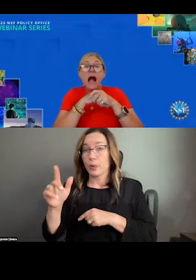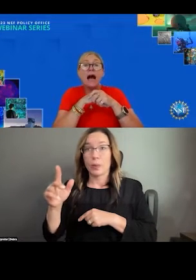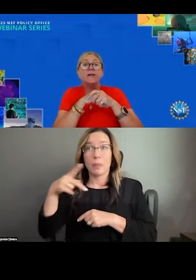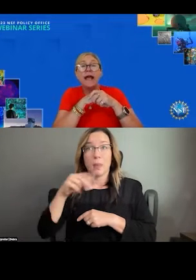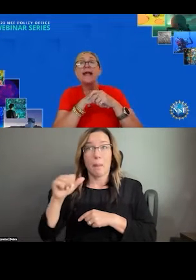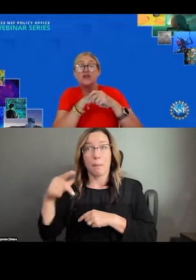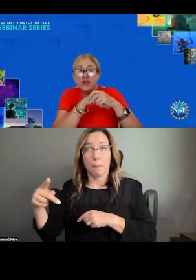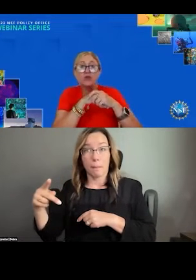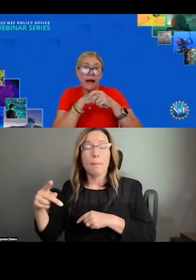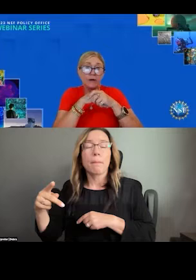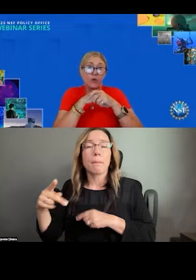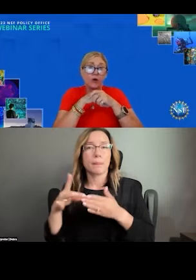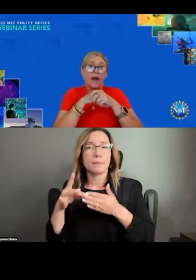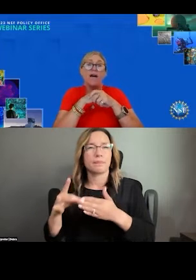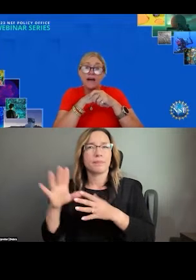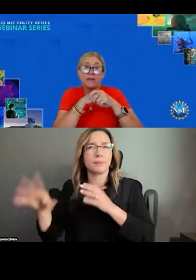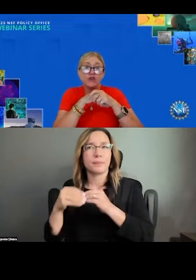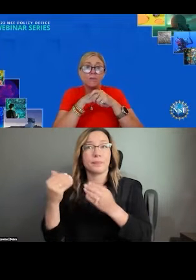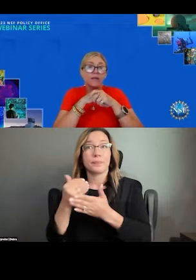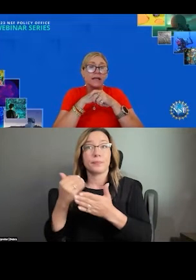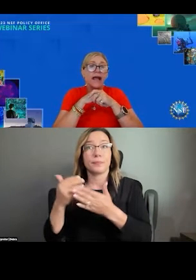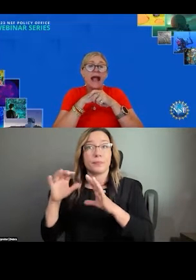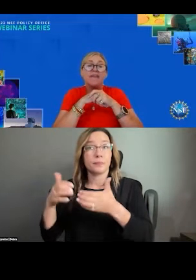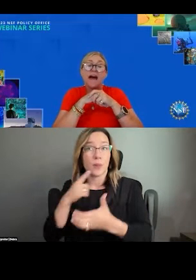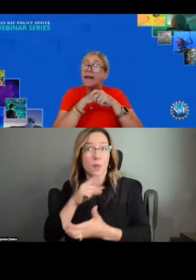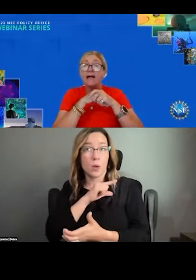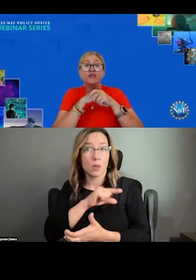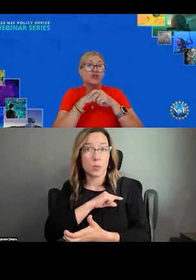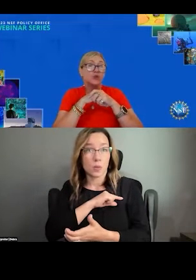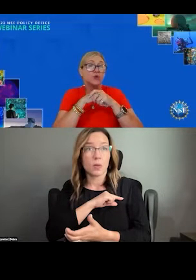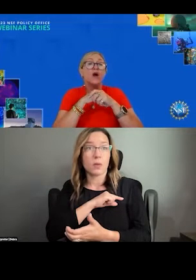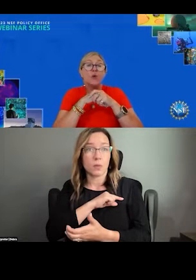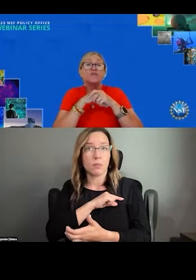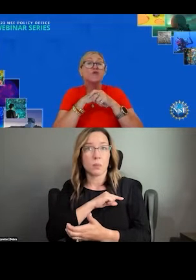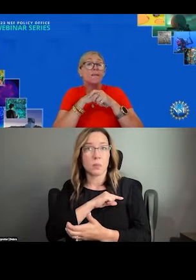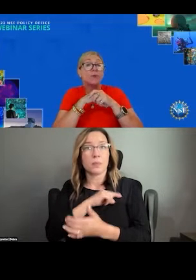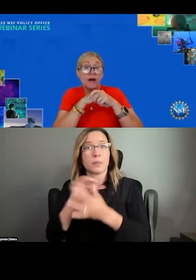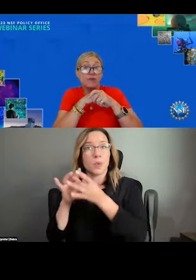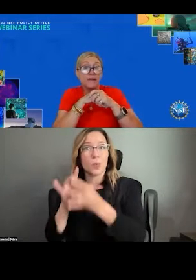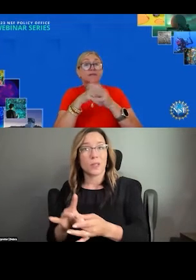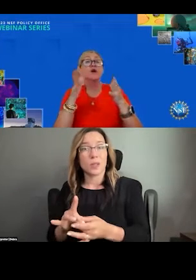added a new category of eligibility and that had to do with tribal governments.